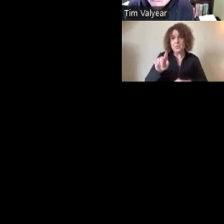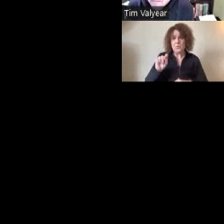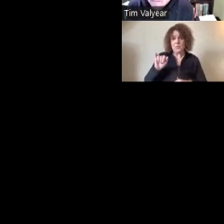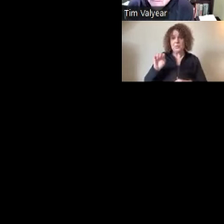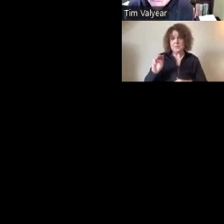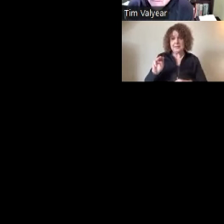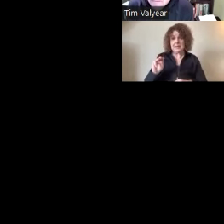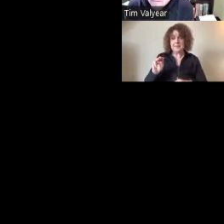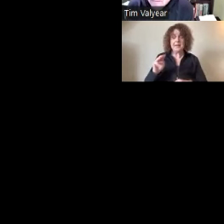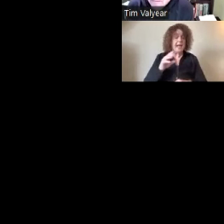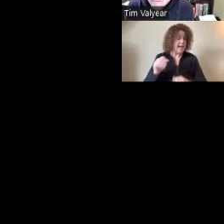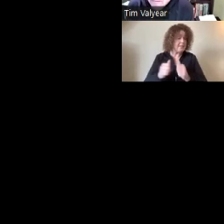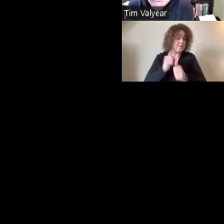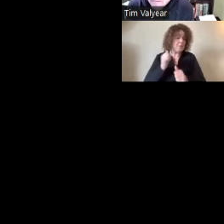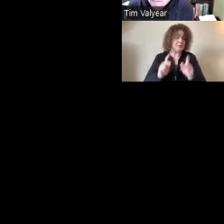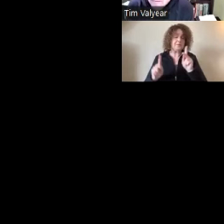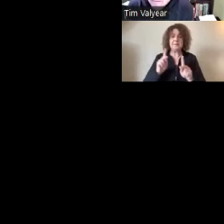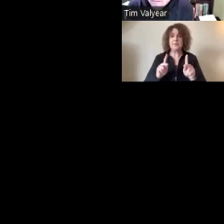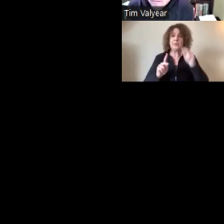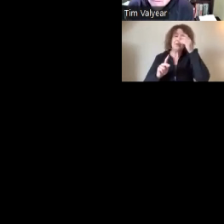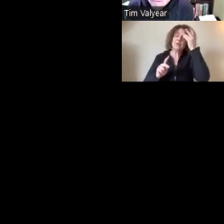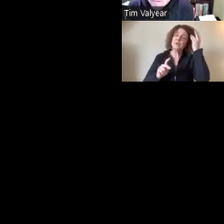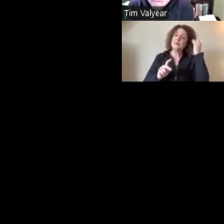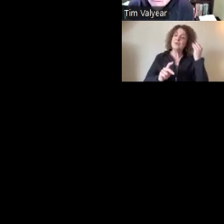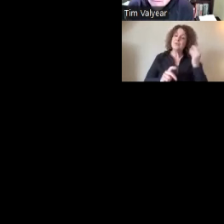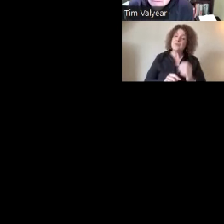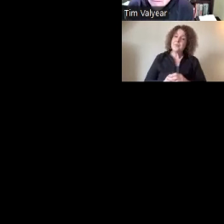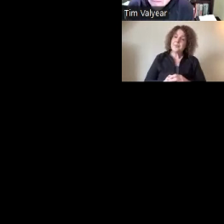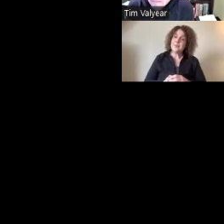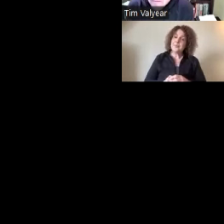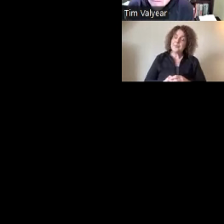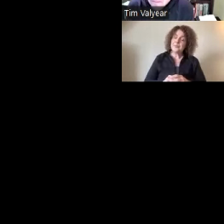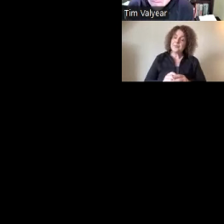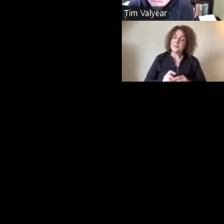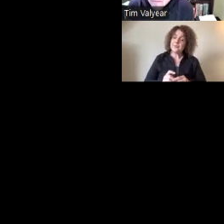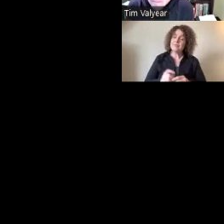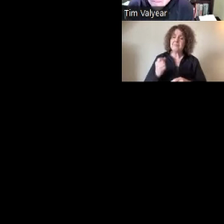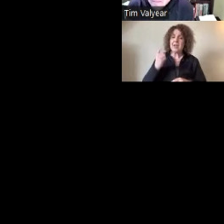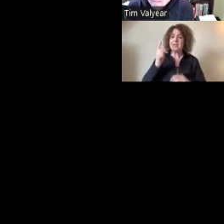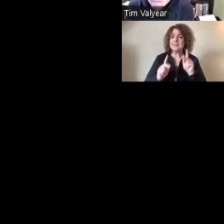blame them » SPEAKER: I wanted to add, I